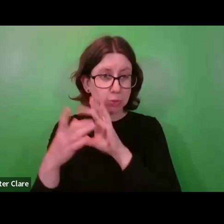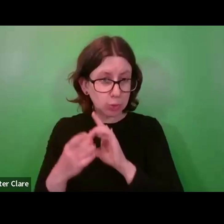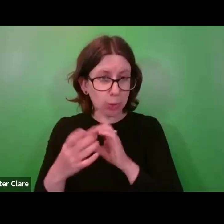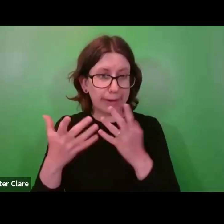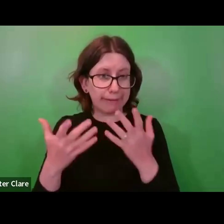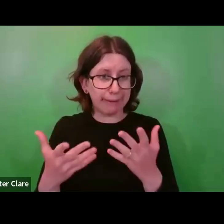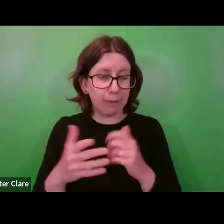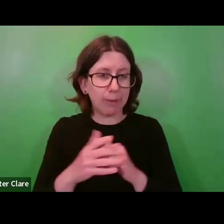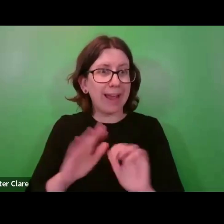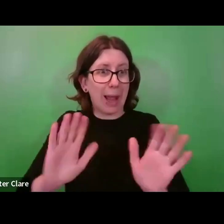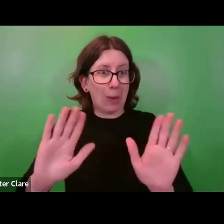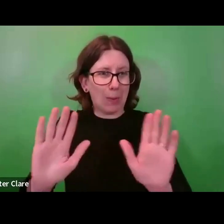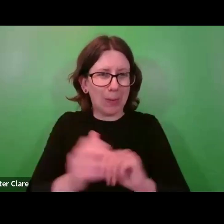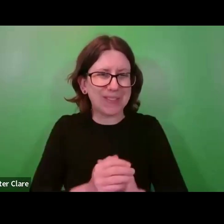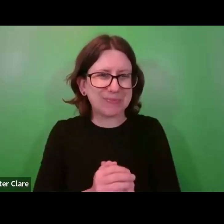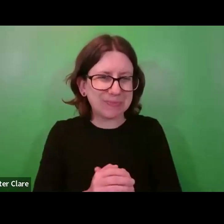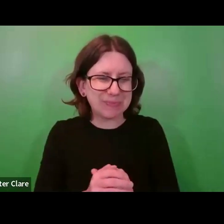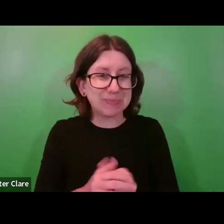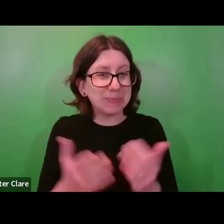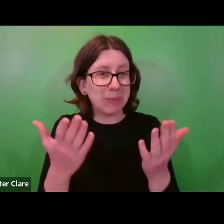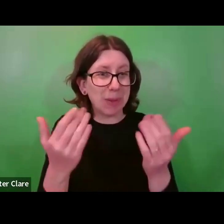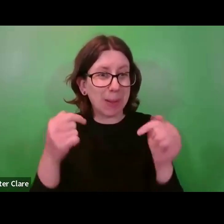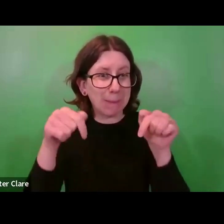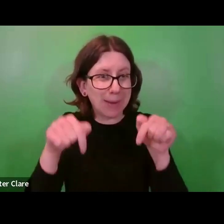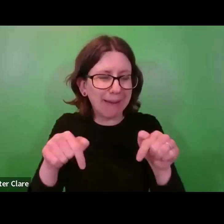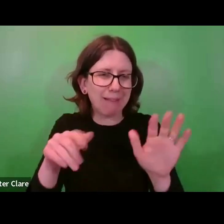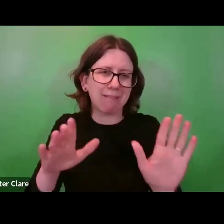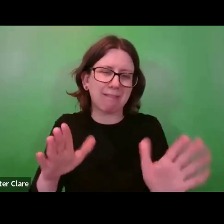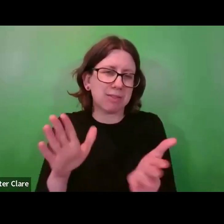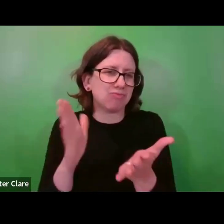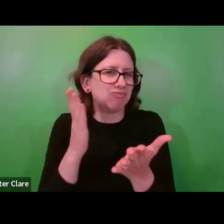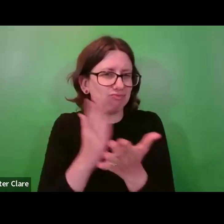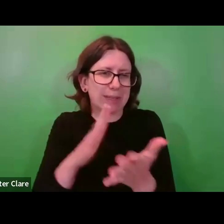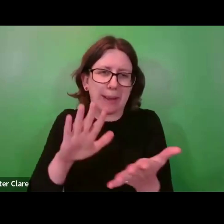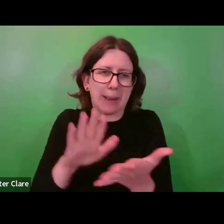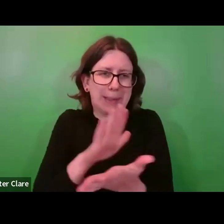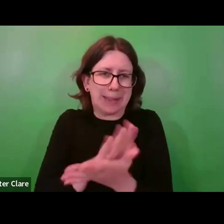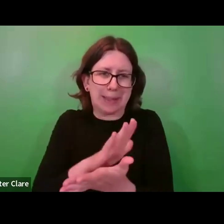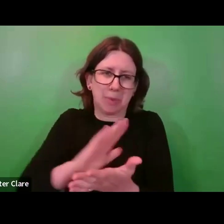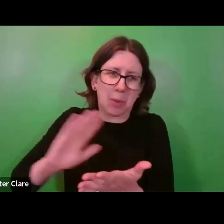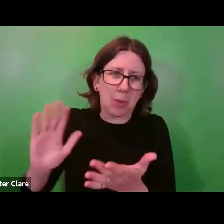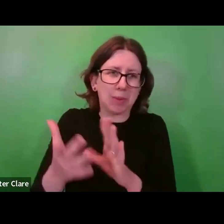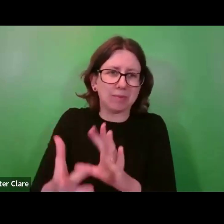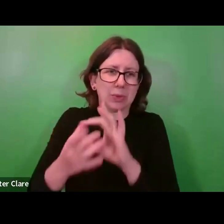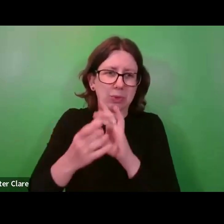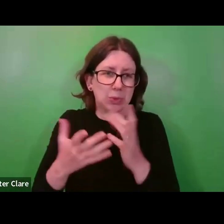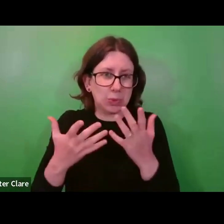Amelia: Hi welcome. We're so, so pleased to, to have you all here for this webinar on getting into